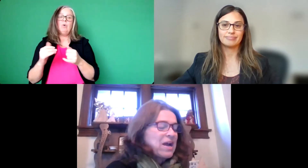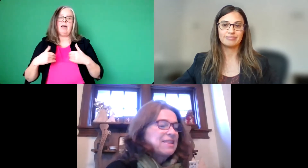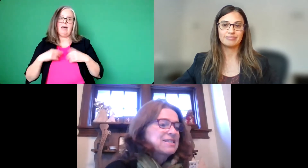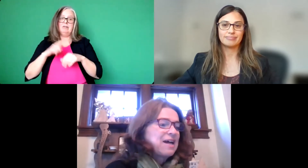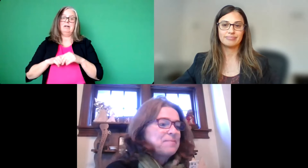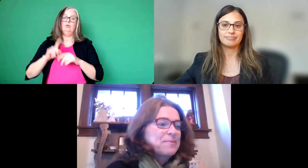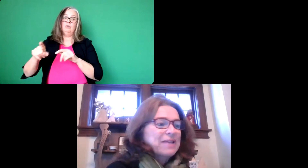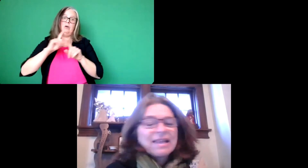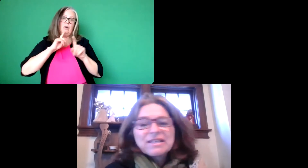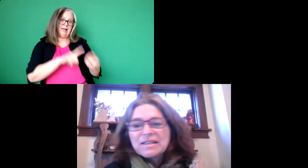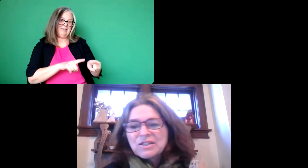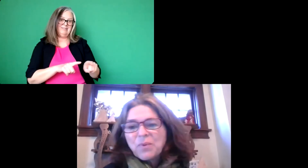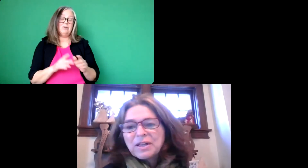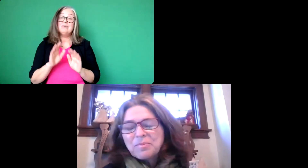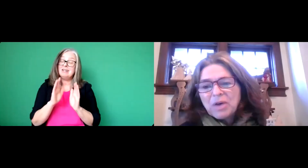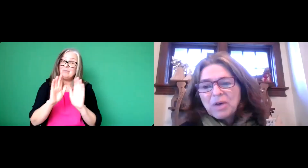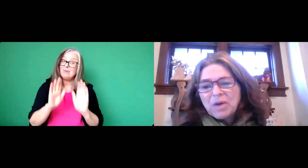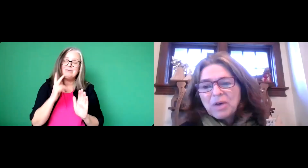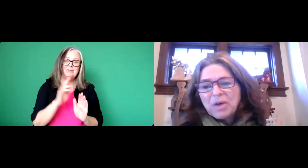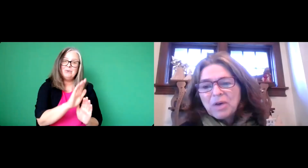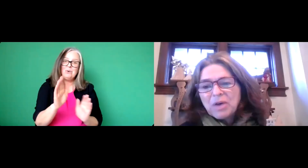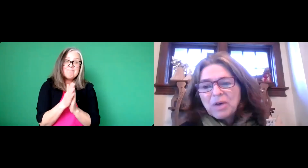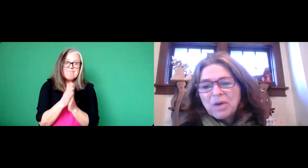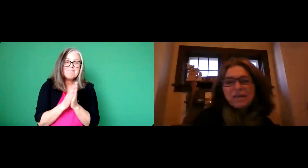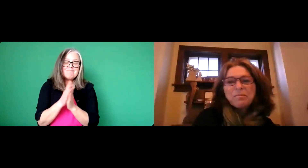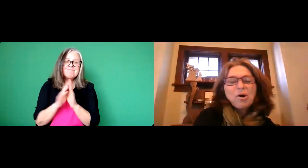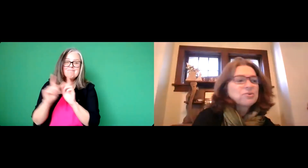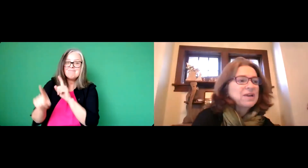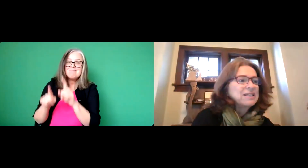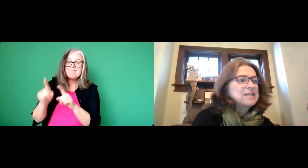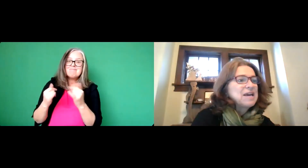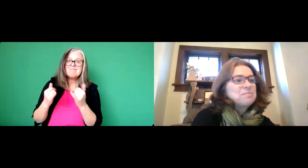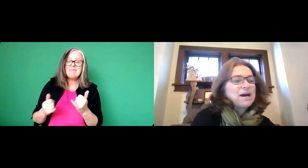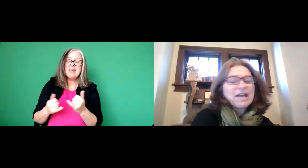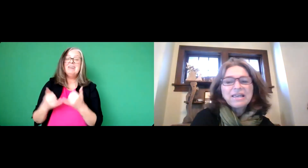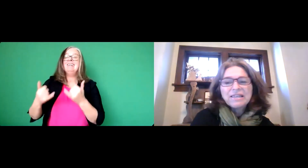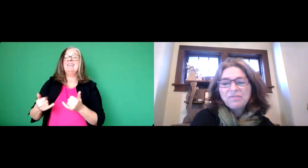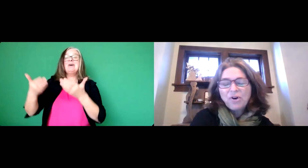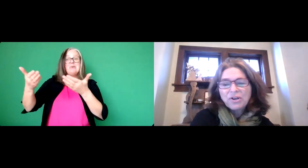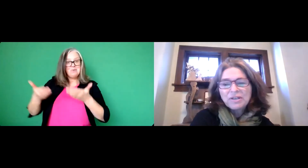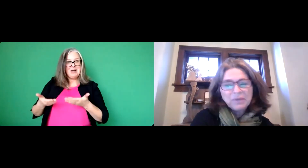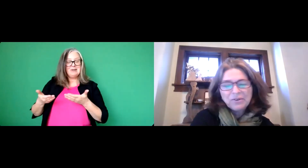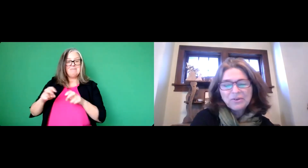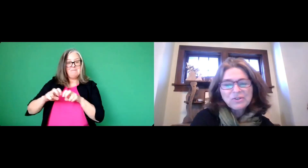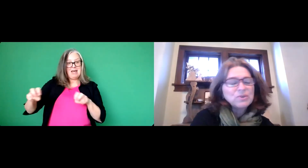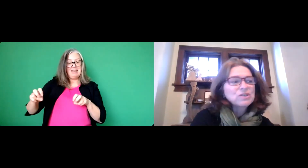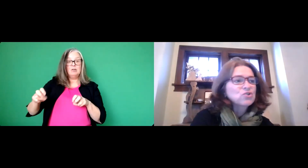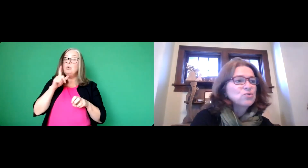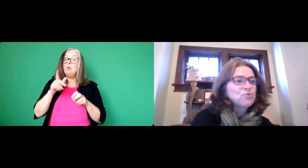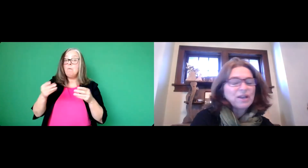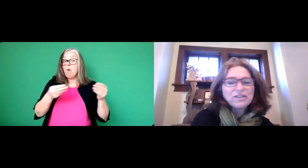this time i'd like to to welcome our panel being moderated by yvonne peters who is a true friend of